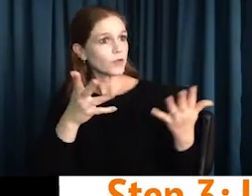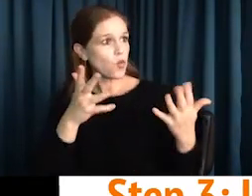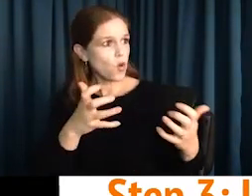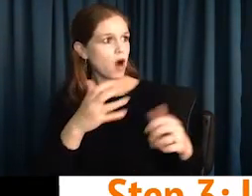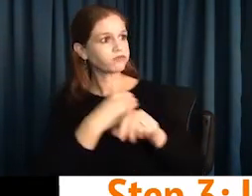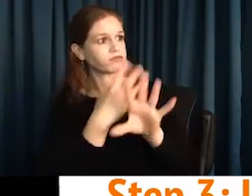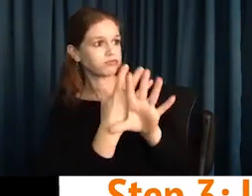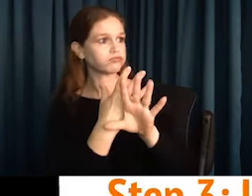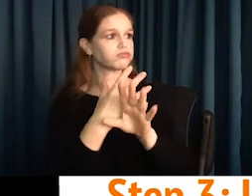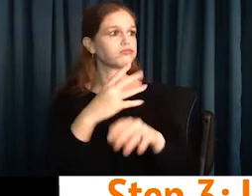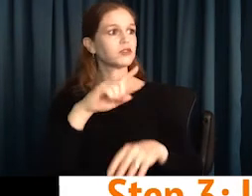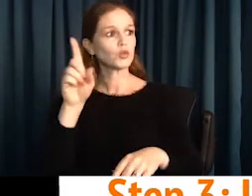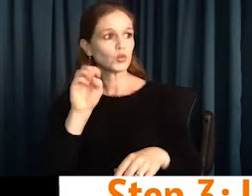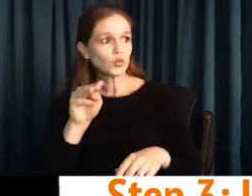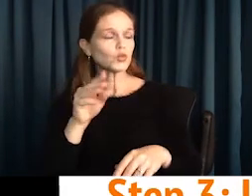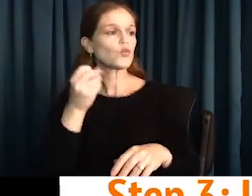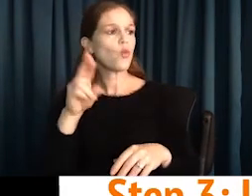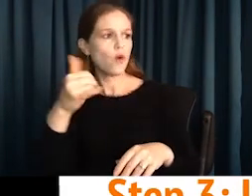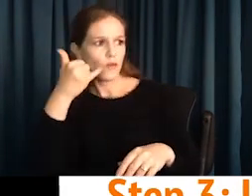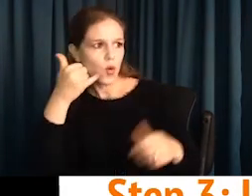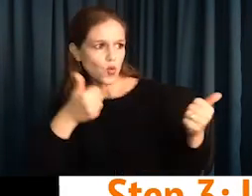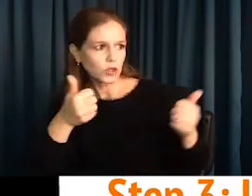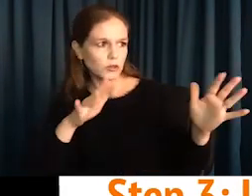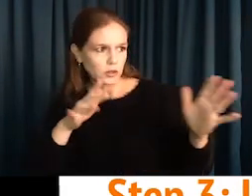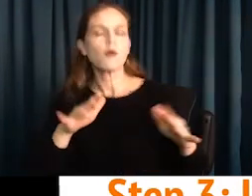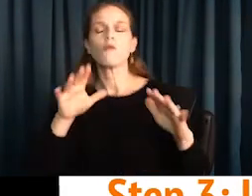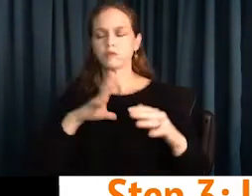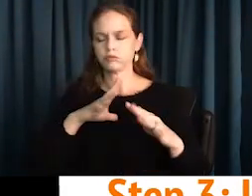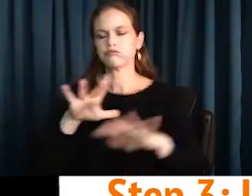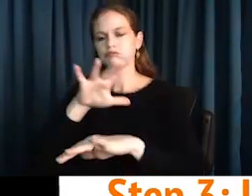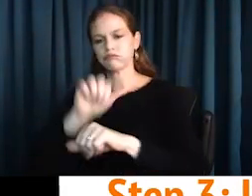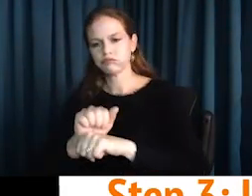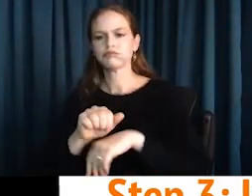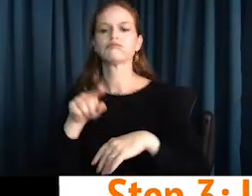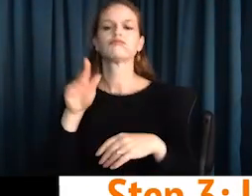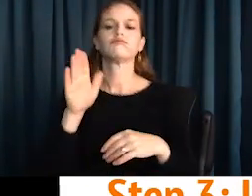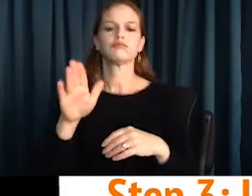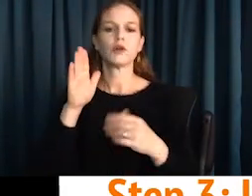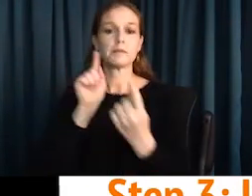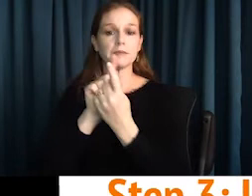prefer that. The intake appointment will involve one of our DRC counselors orienting the new